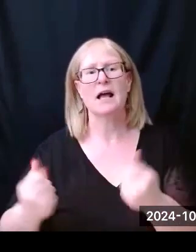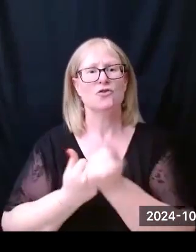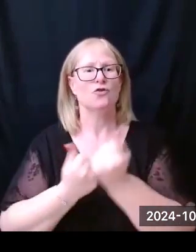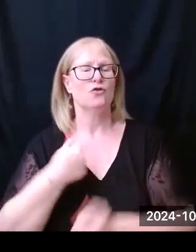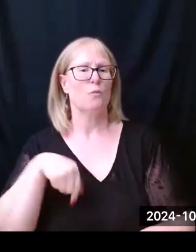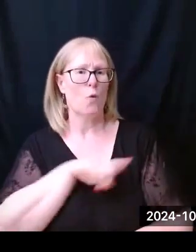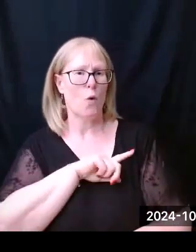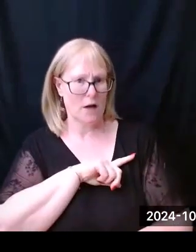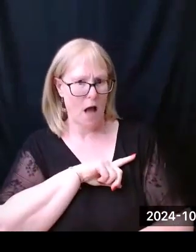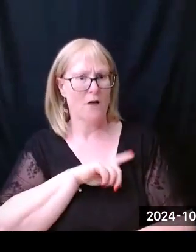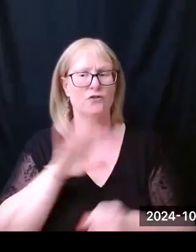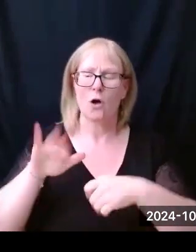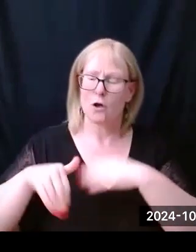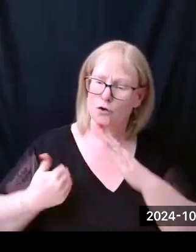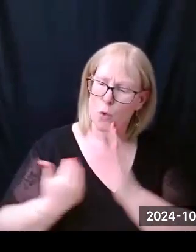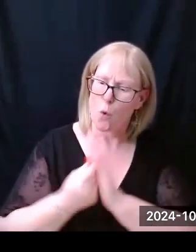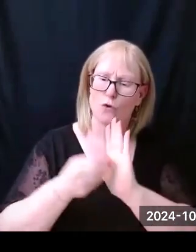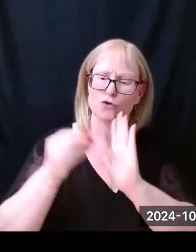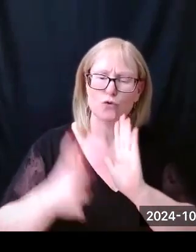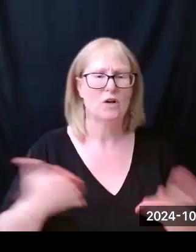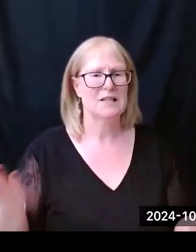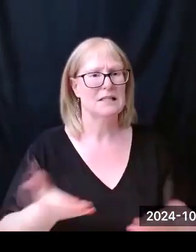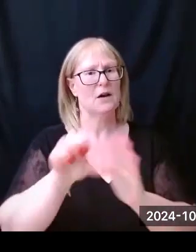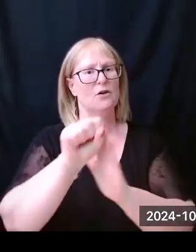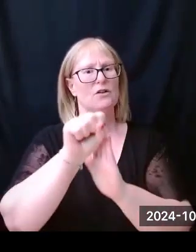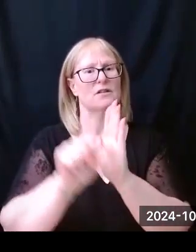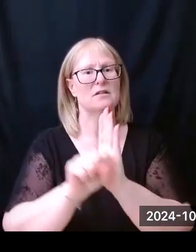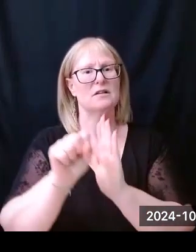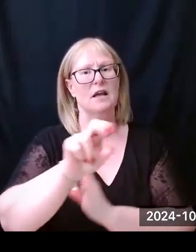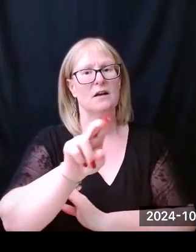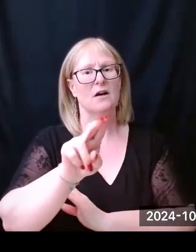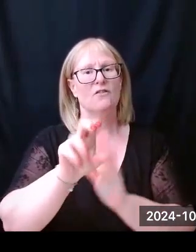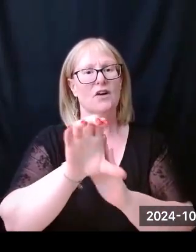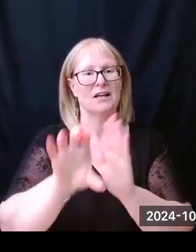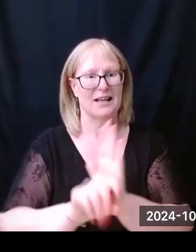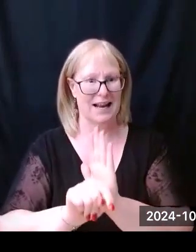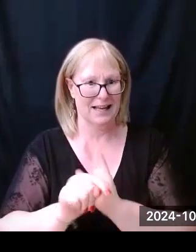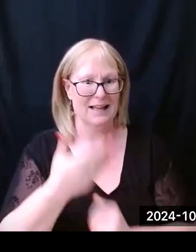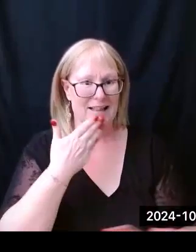So thank you and enjoy your time with the doctor. The doctor is in. I'll turn this back to John.